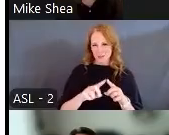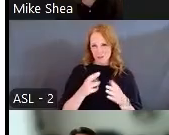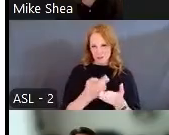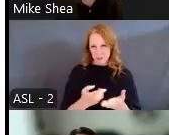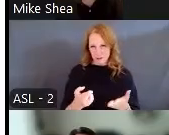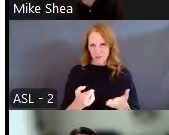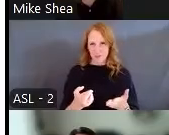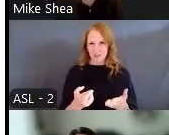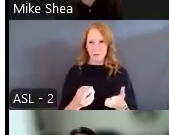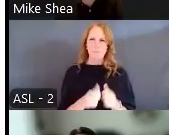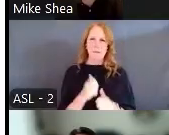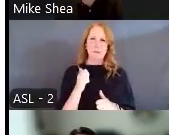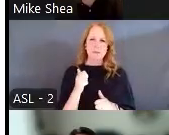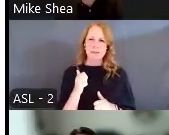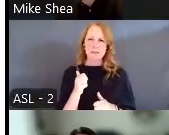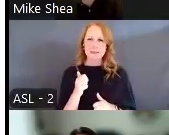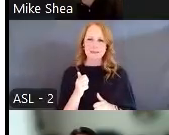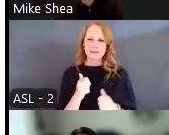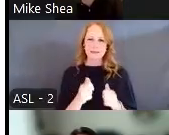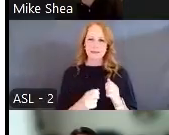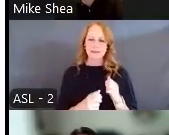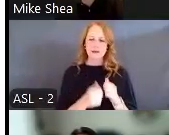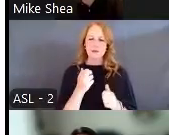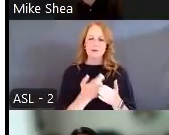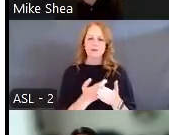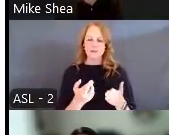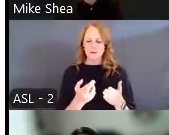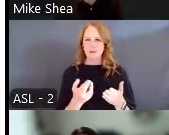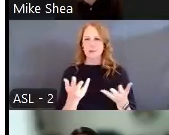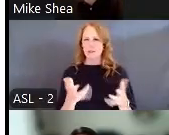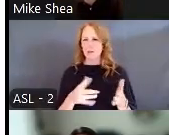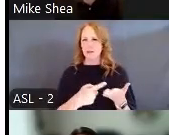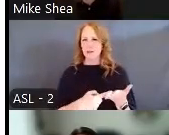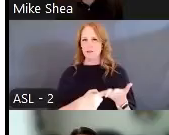um, or most at least most of the resources that we talked about in today's event and they're copied